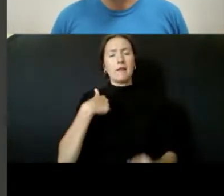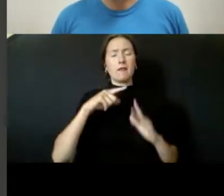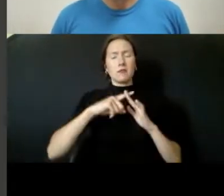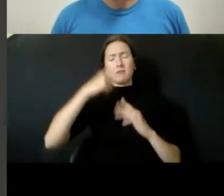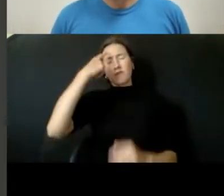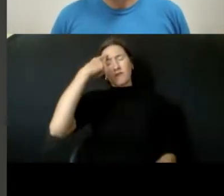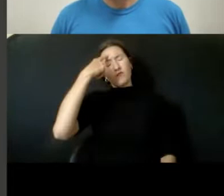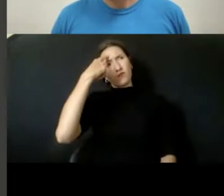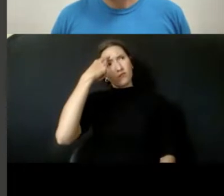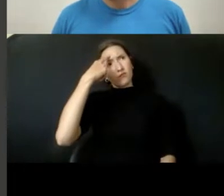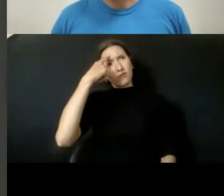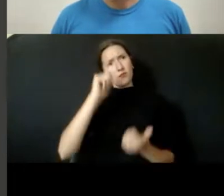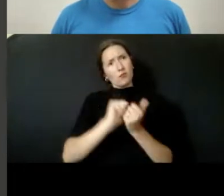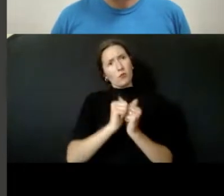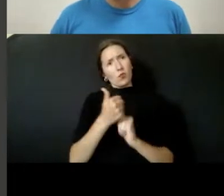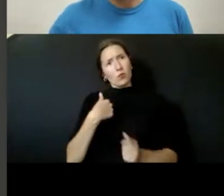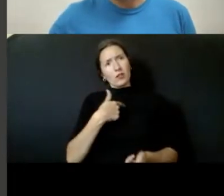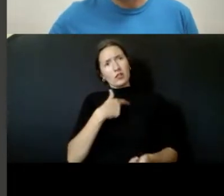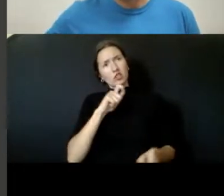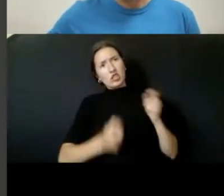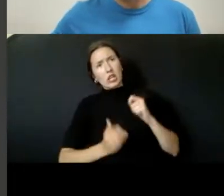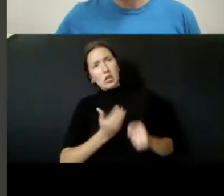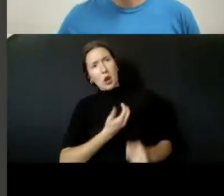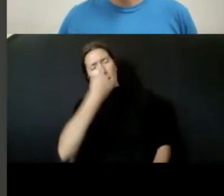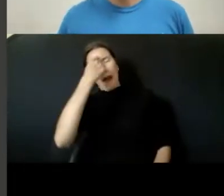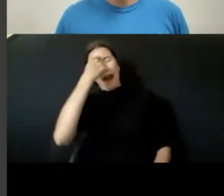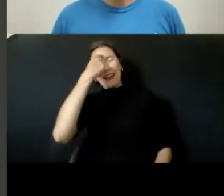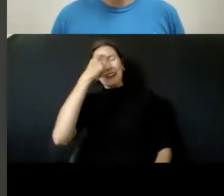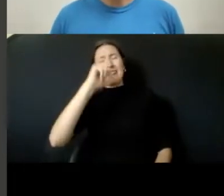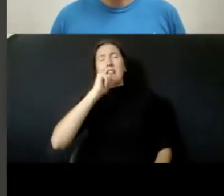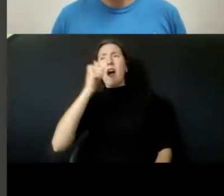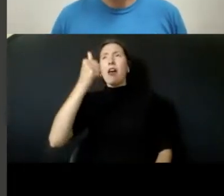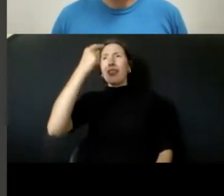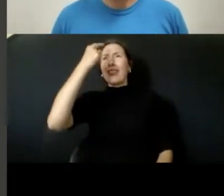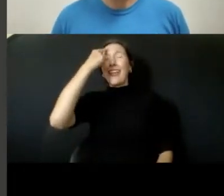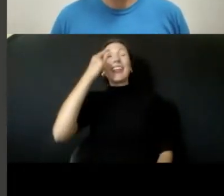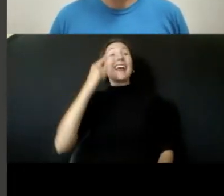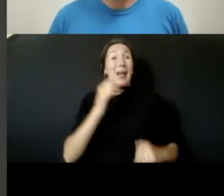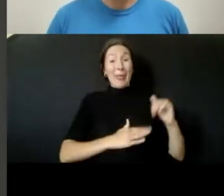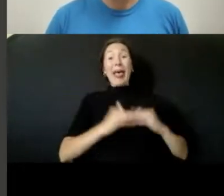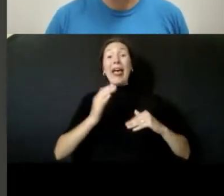and trying to build it in at the end is not the answer right so it is it is designed